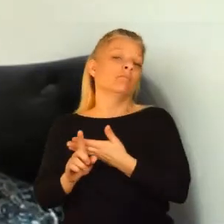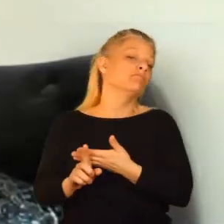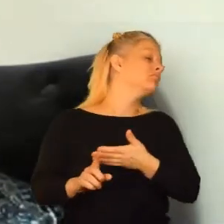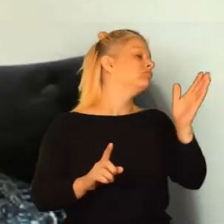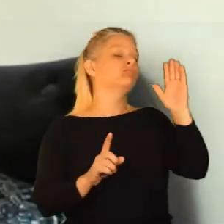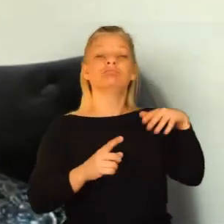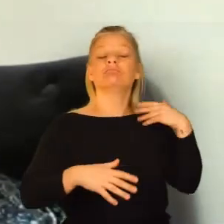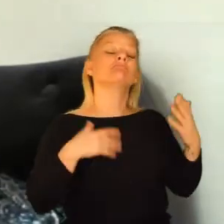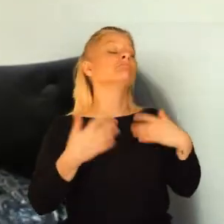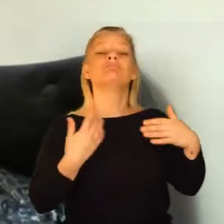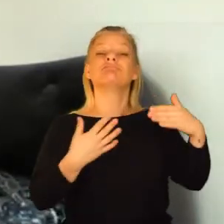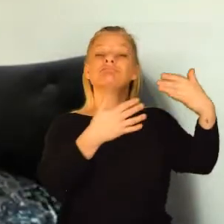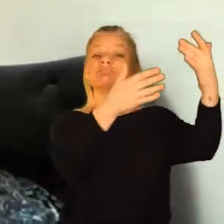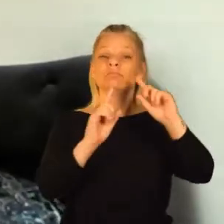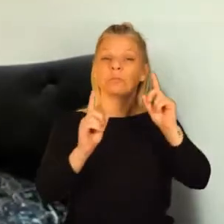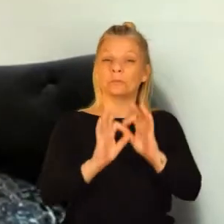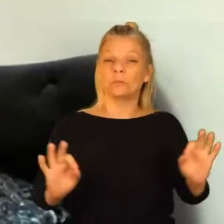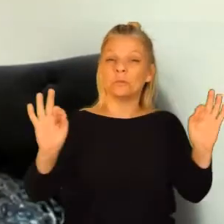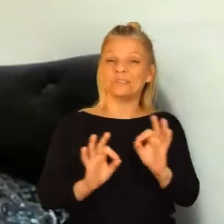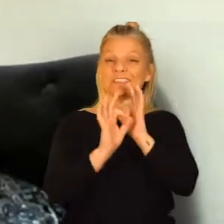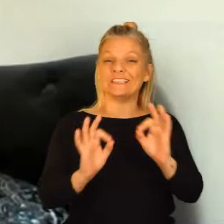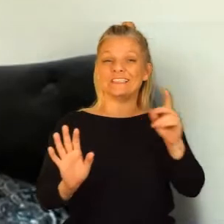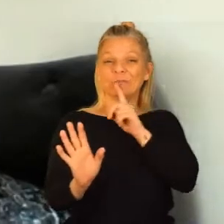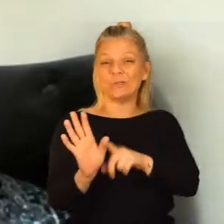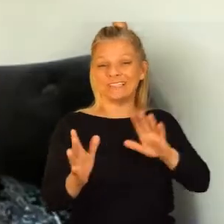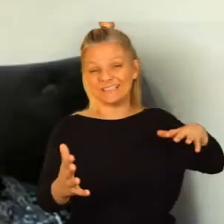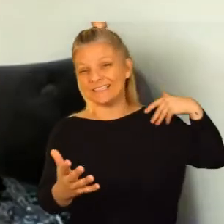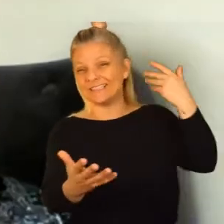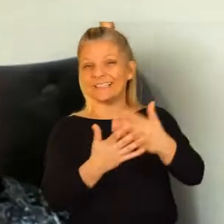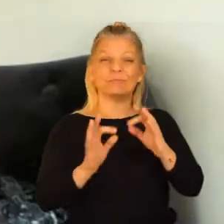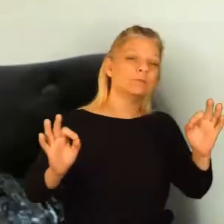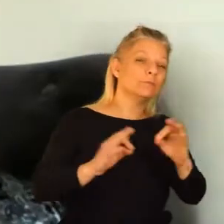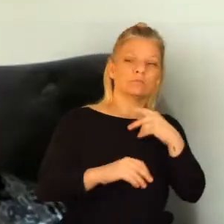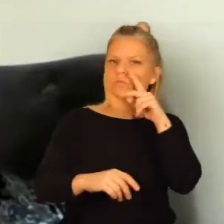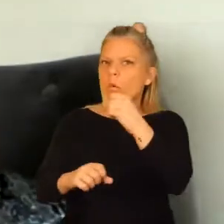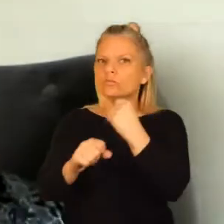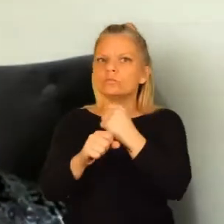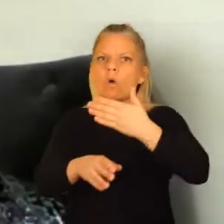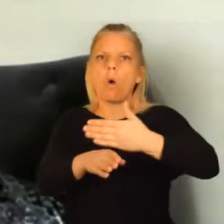experience there went off and became a musician for a few years, and then saw this amazing job